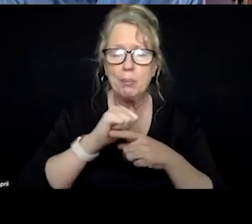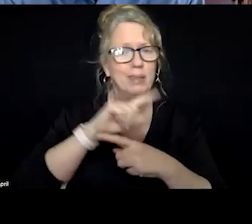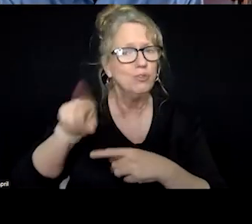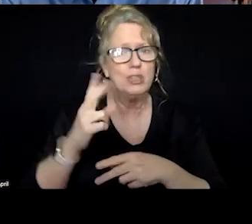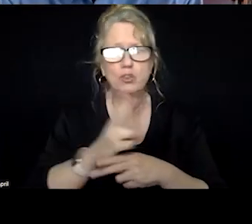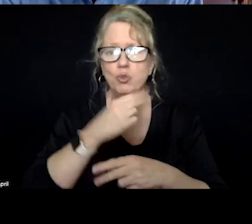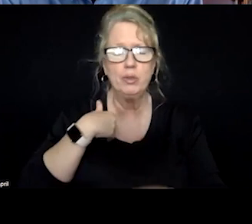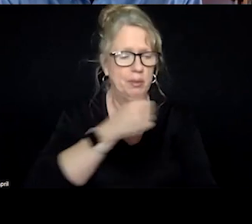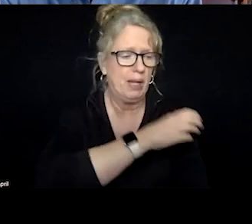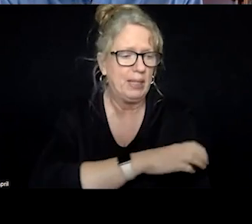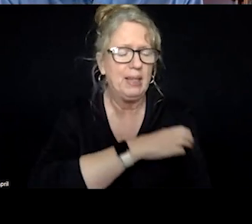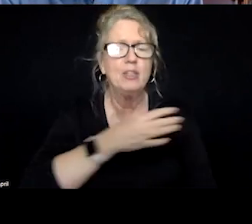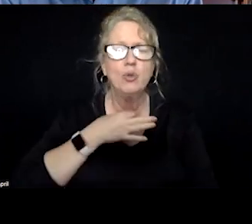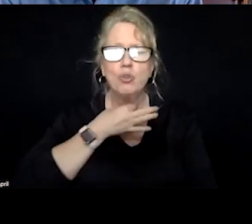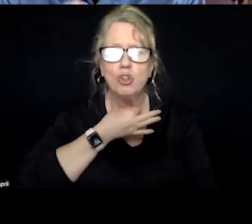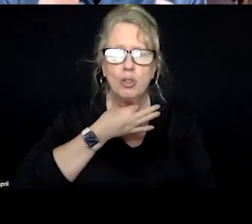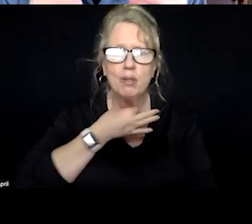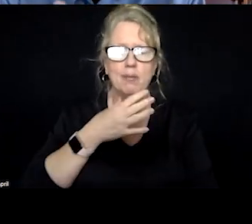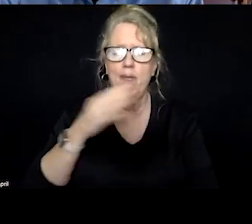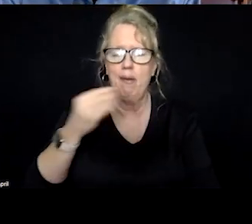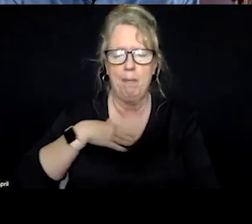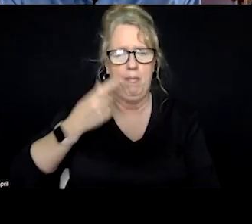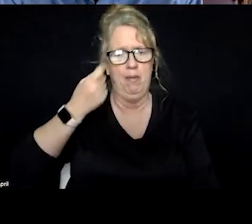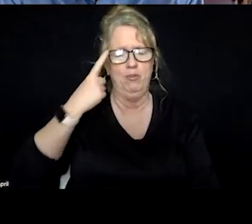CLINICAL CURIOSITY AND UNDERSTANDING FOR HOW IMPORTANT IT IS FOR